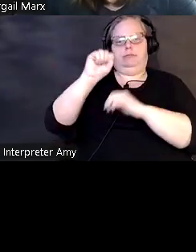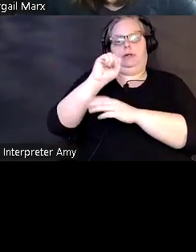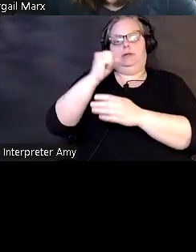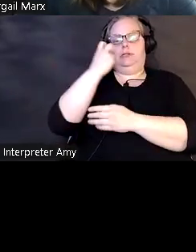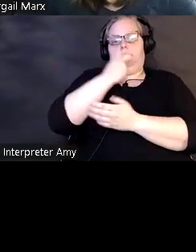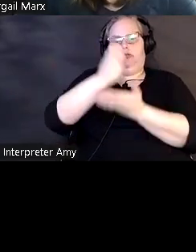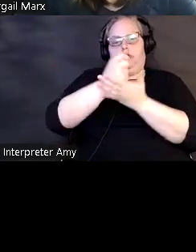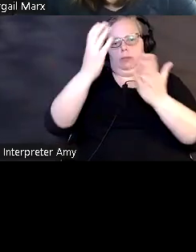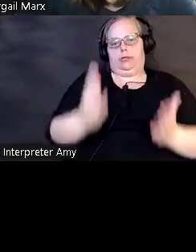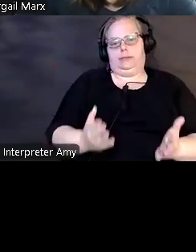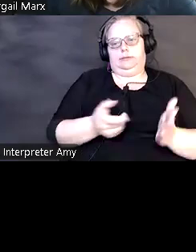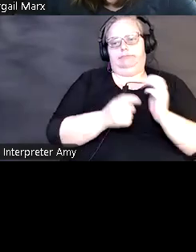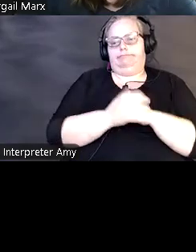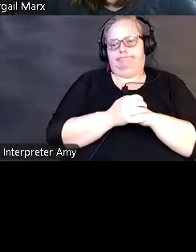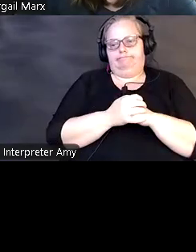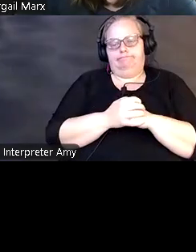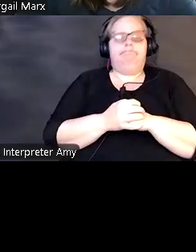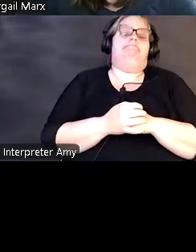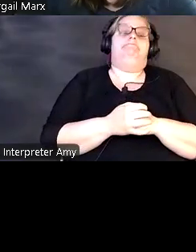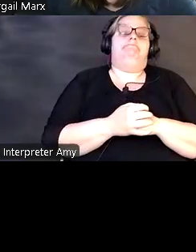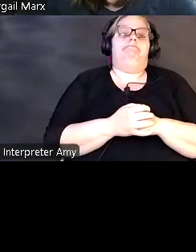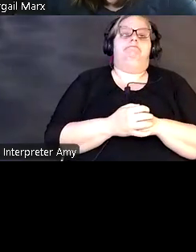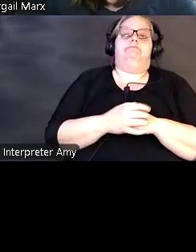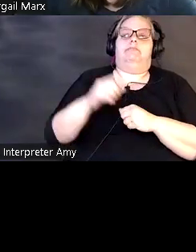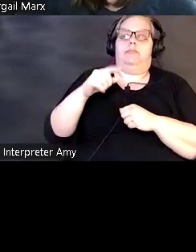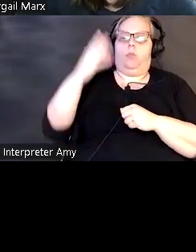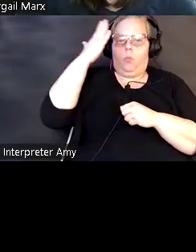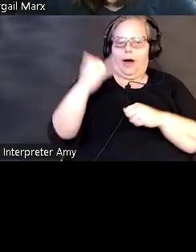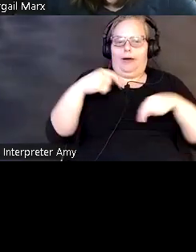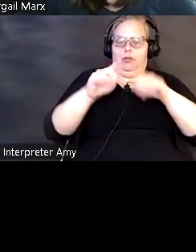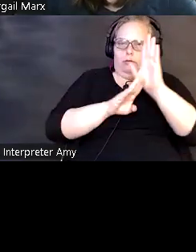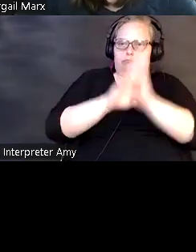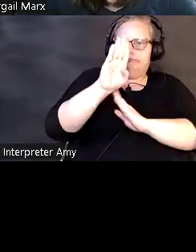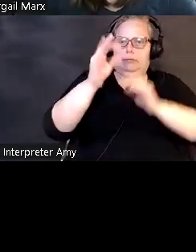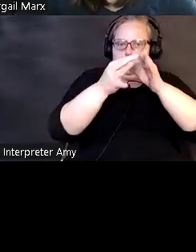So they're going much -- they're building language and building communication,